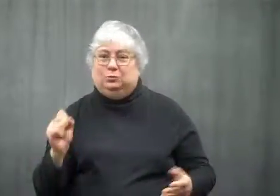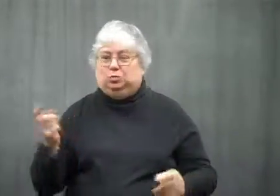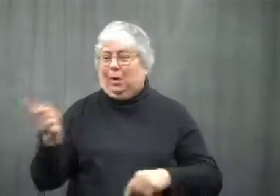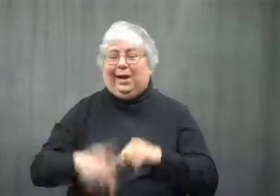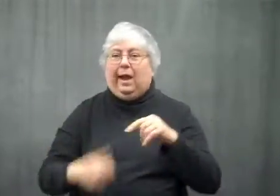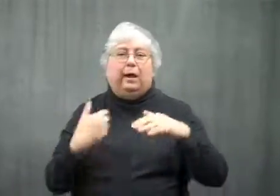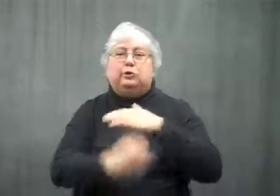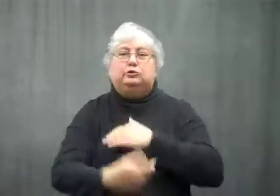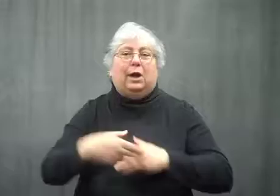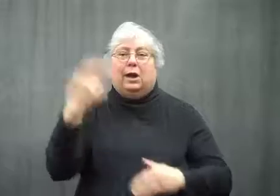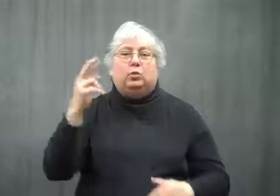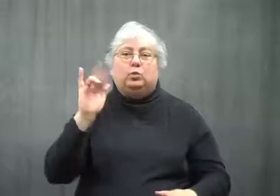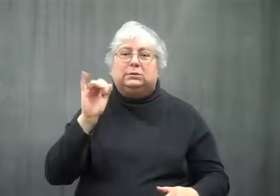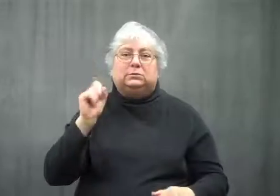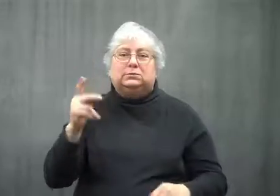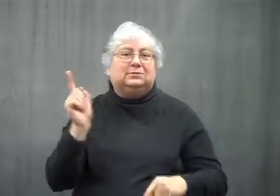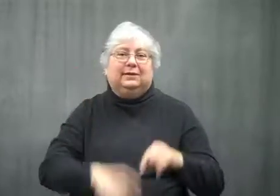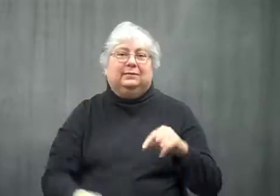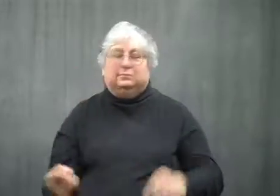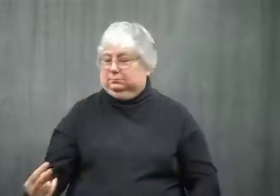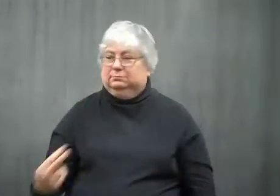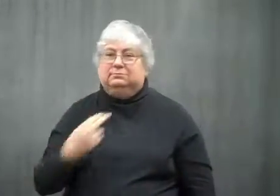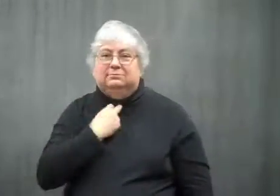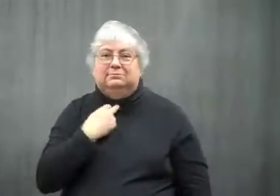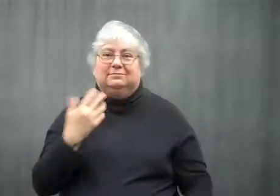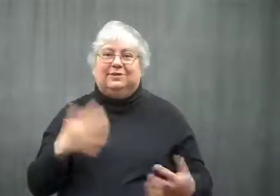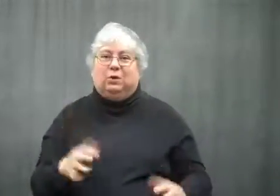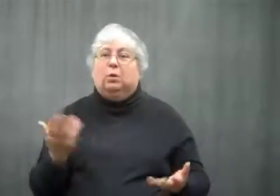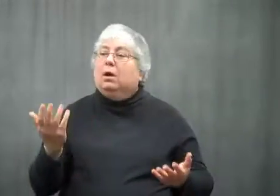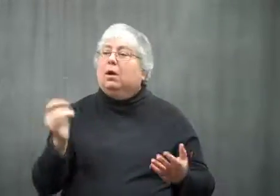So she doesn't qualify for the high risk pool.